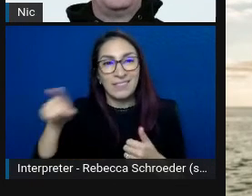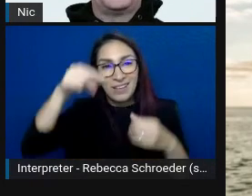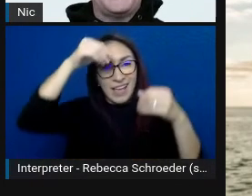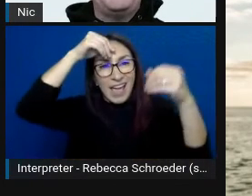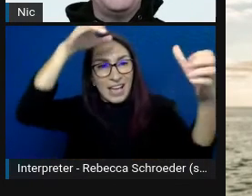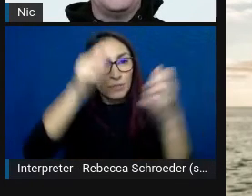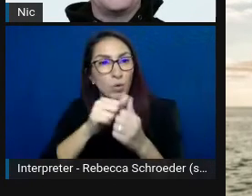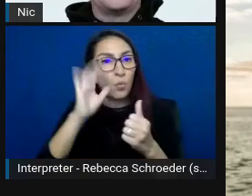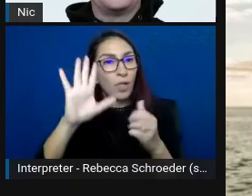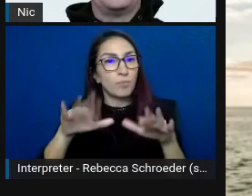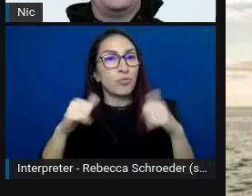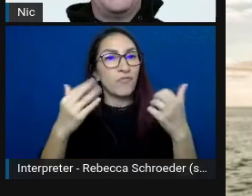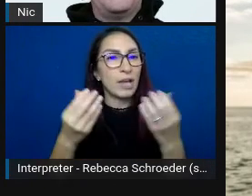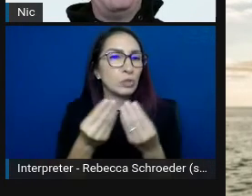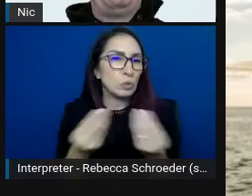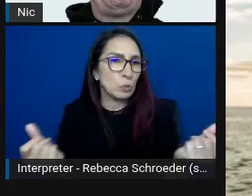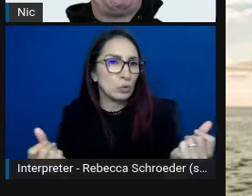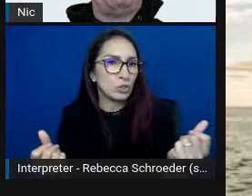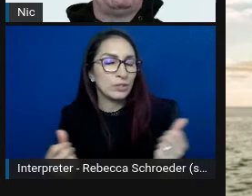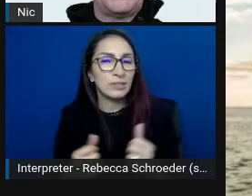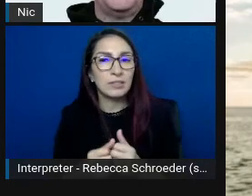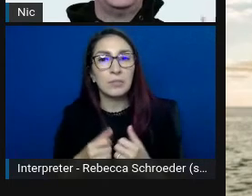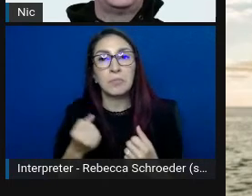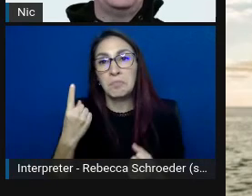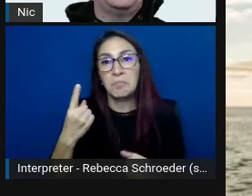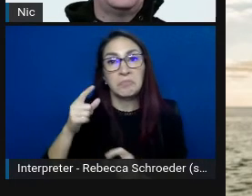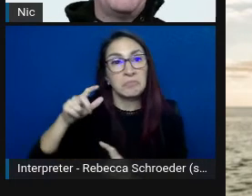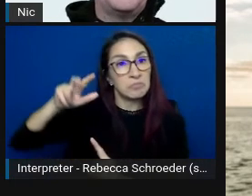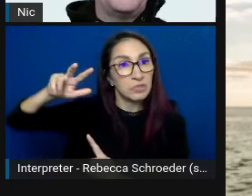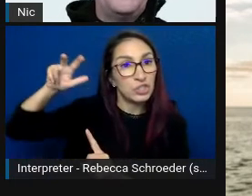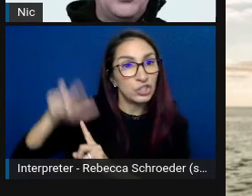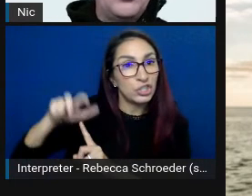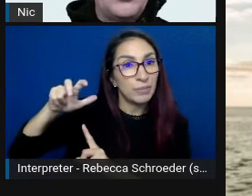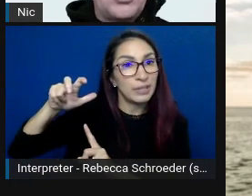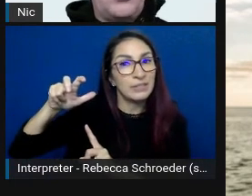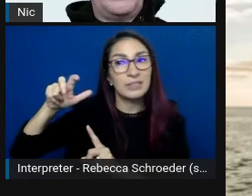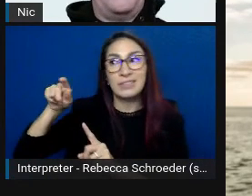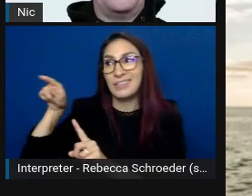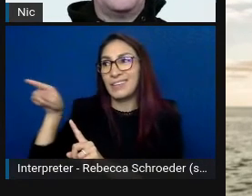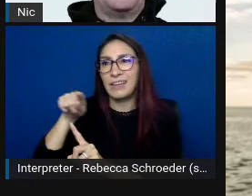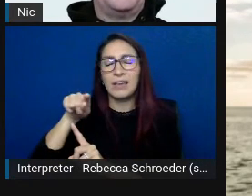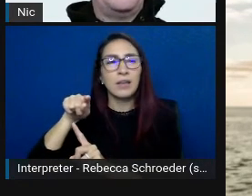but champions might not know the subtle differences between